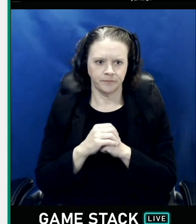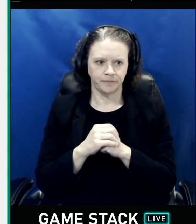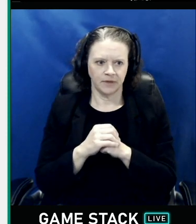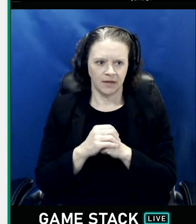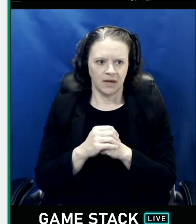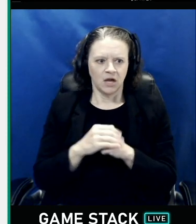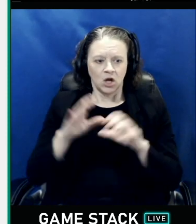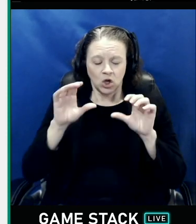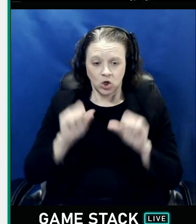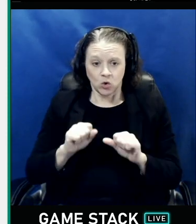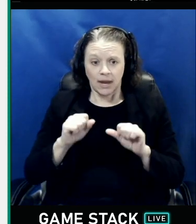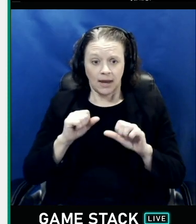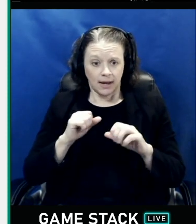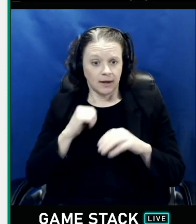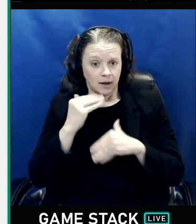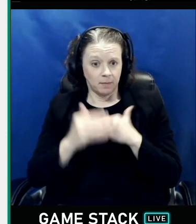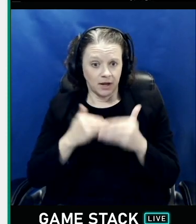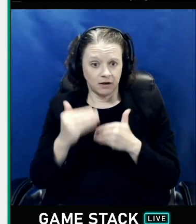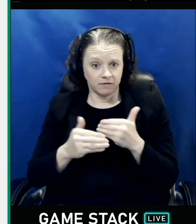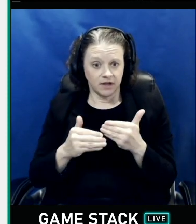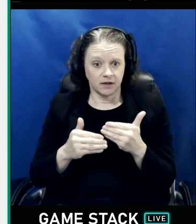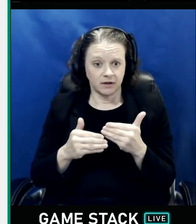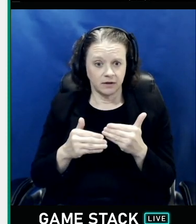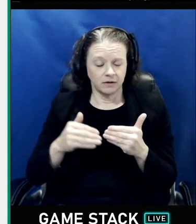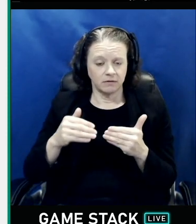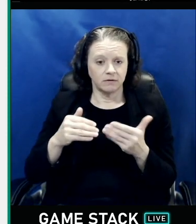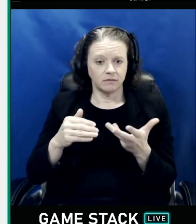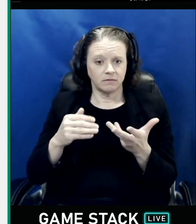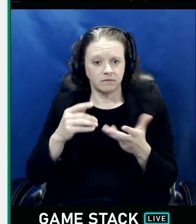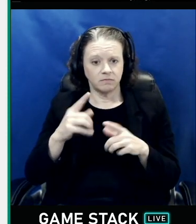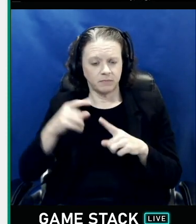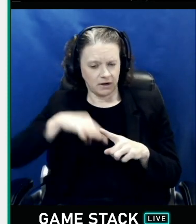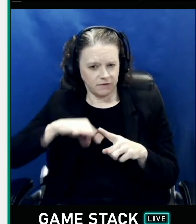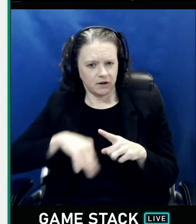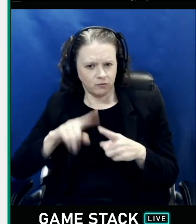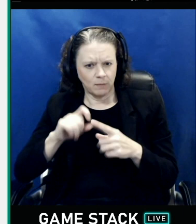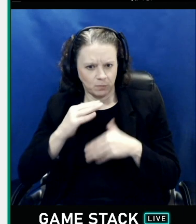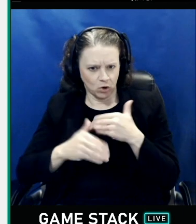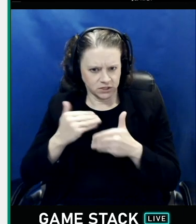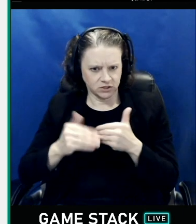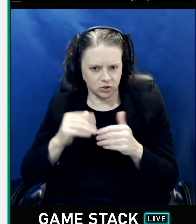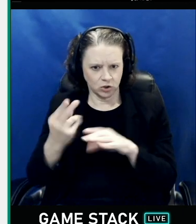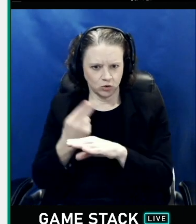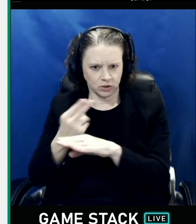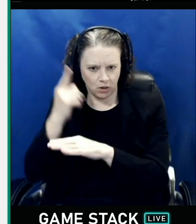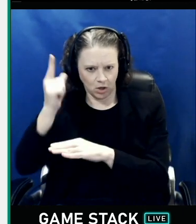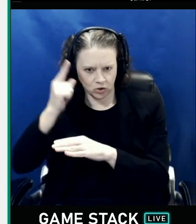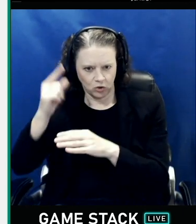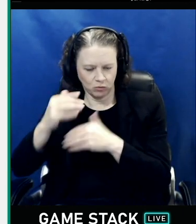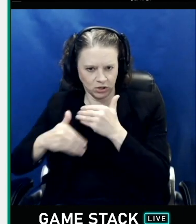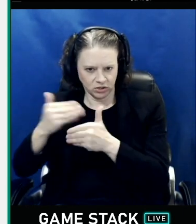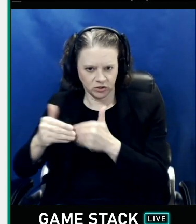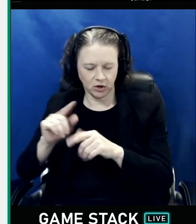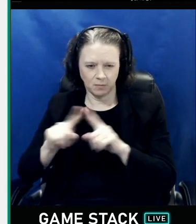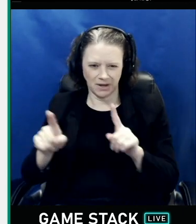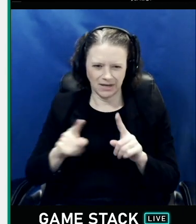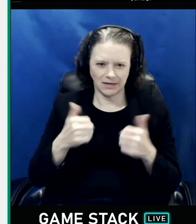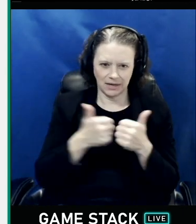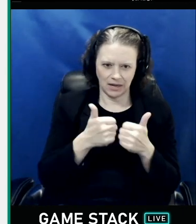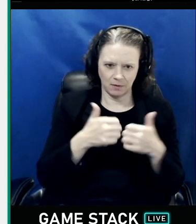may benefit from logical processors using SMT dual-thread mode. However, game play may prefer physical core count using only SMT